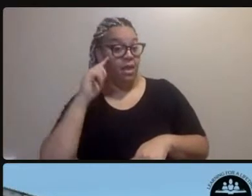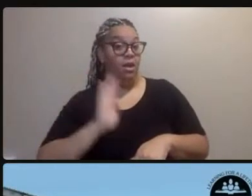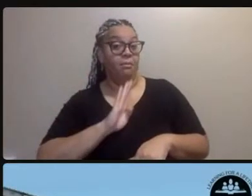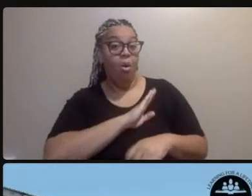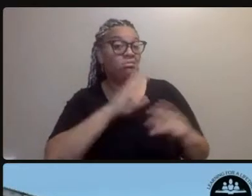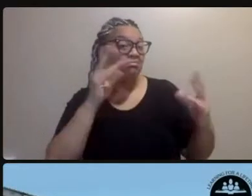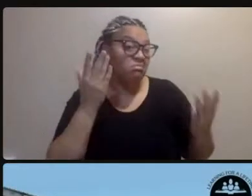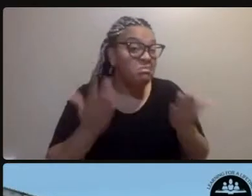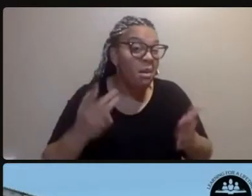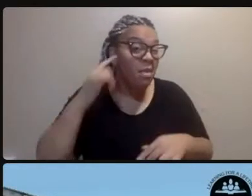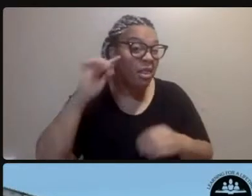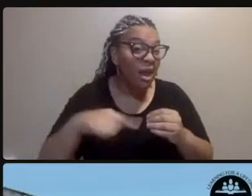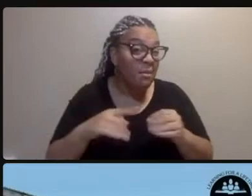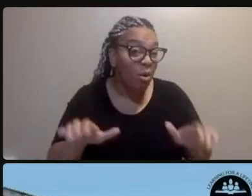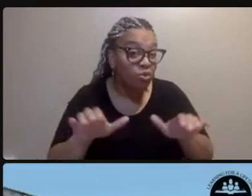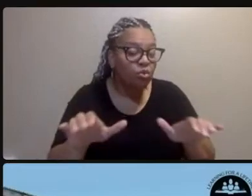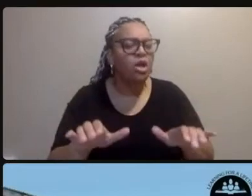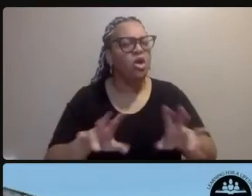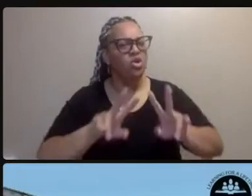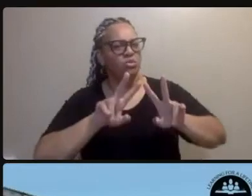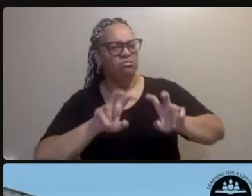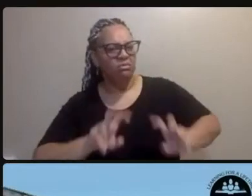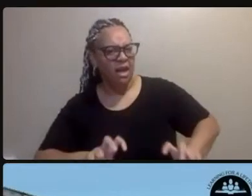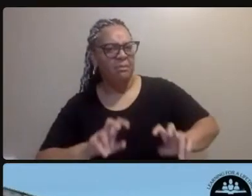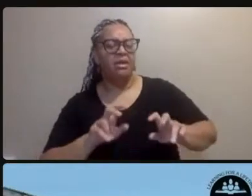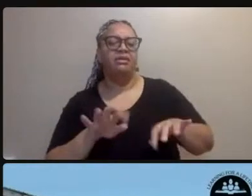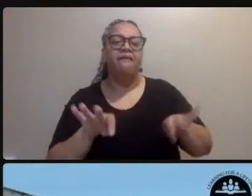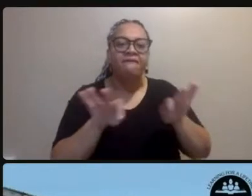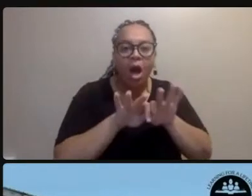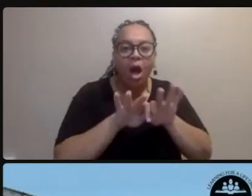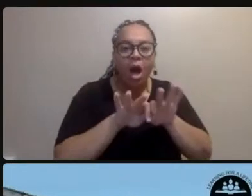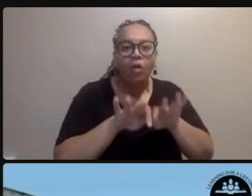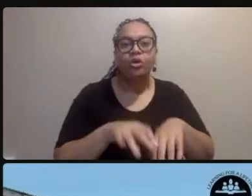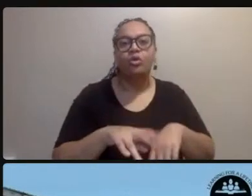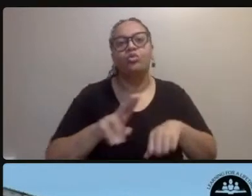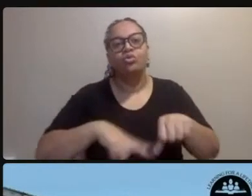IS HOW WE KNOW WHAT THAT DESTINATION IS.